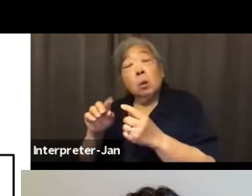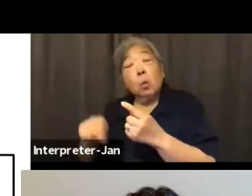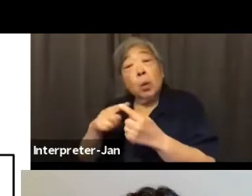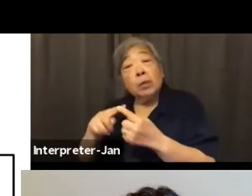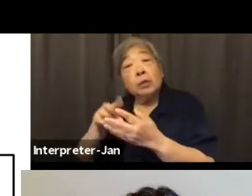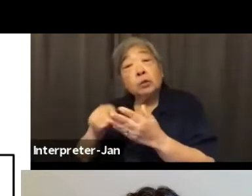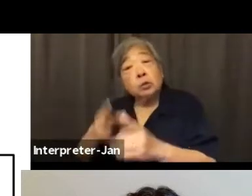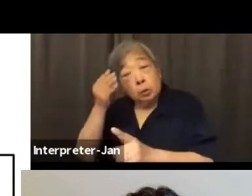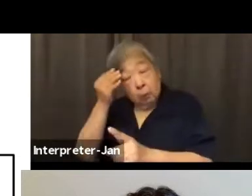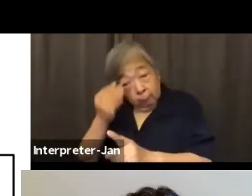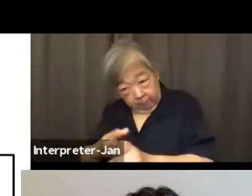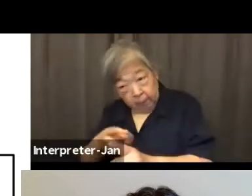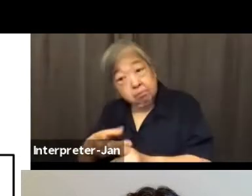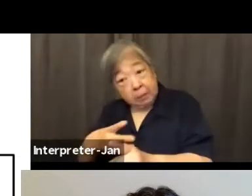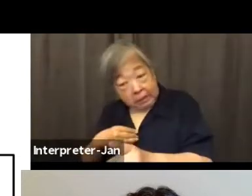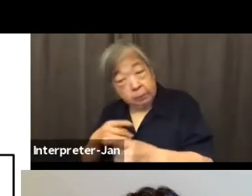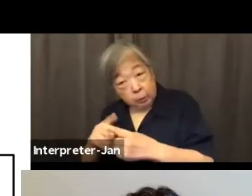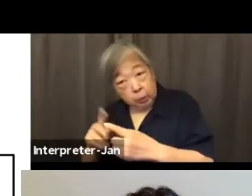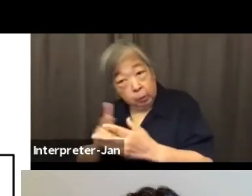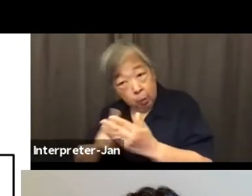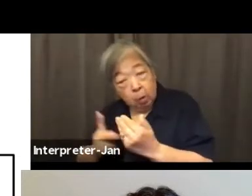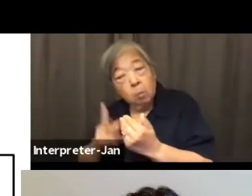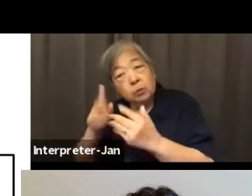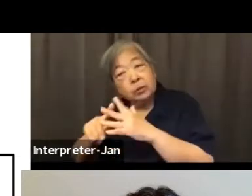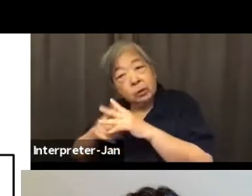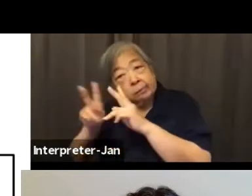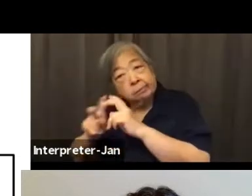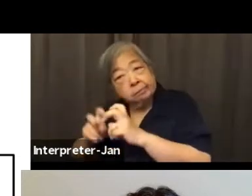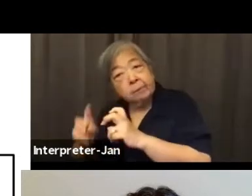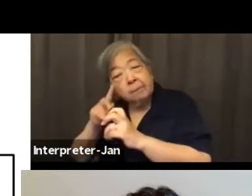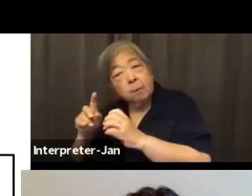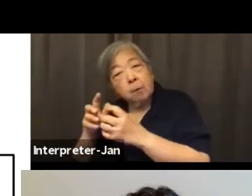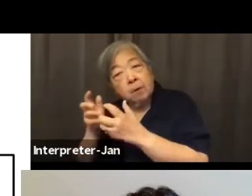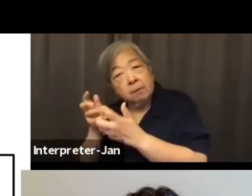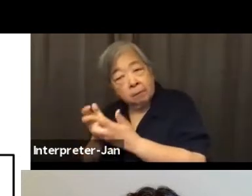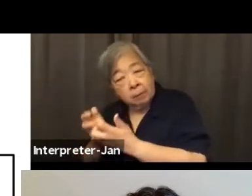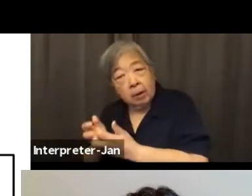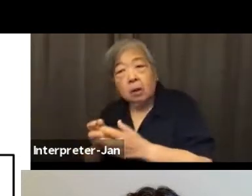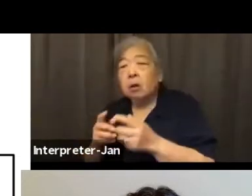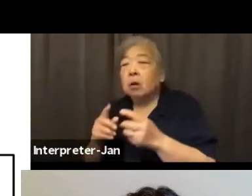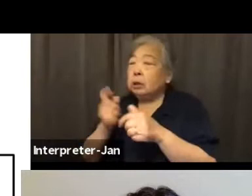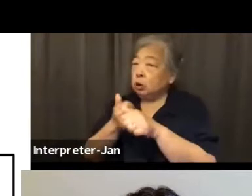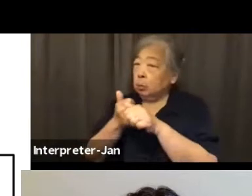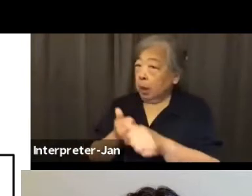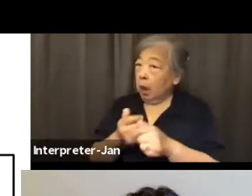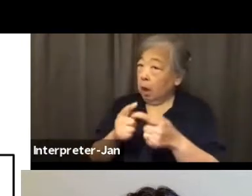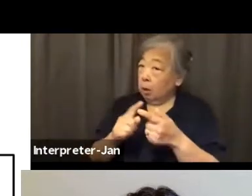We do this to comply with the law, obviously, but to also encourage disclosure and open